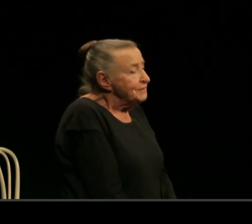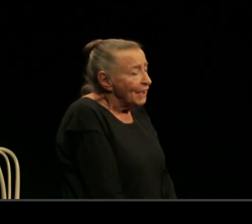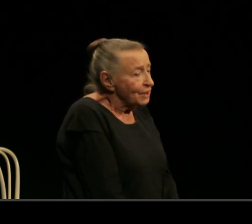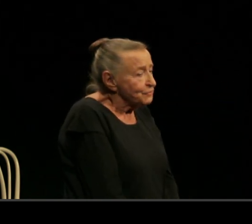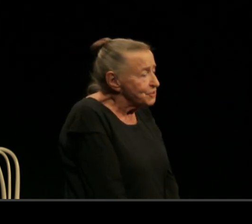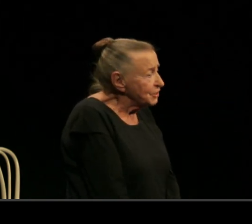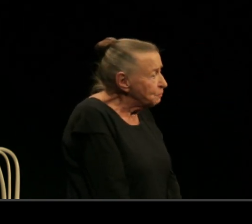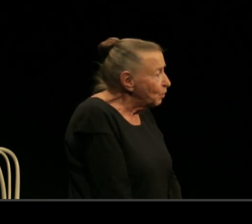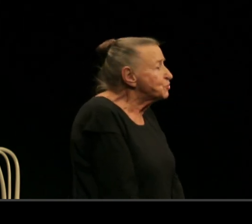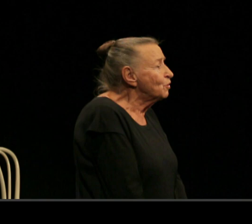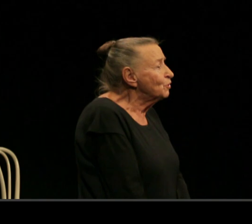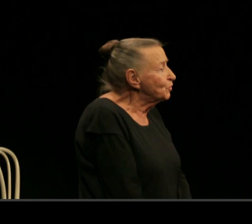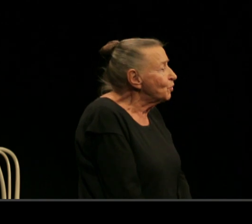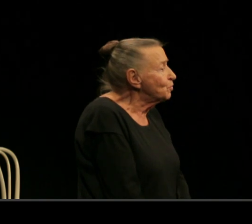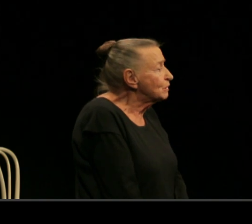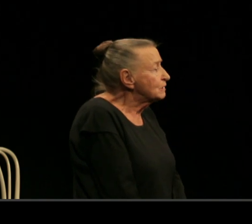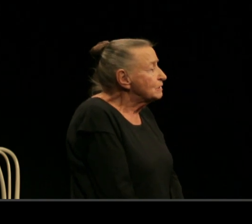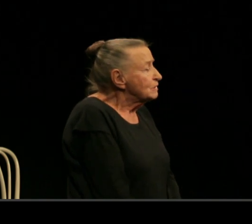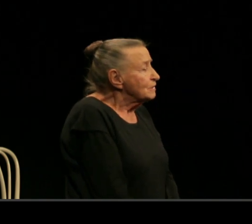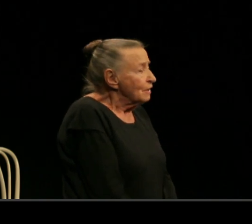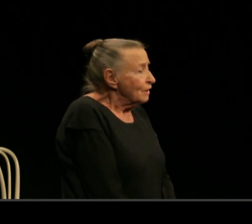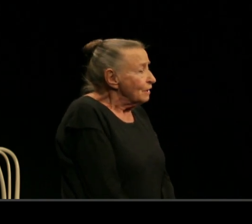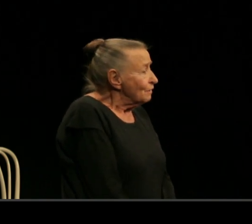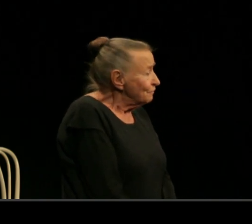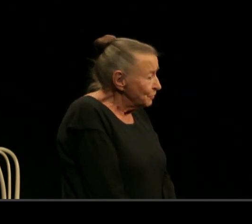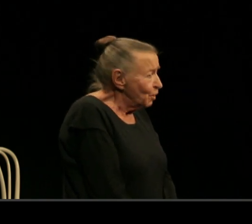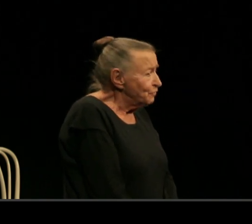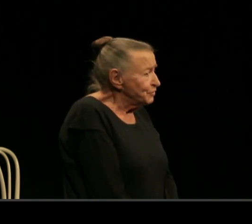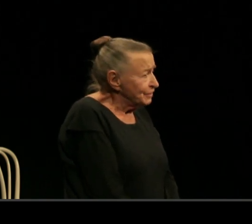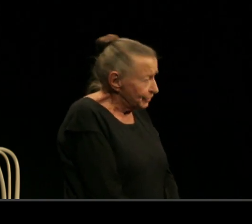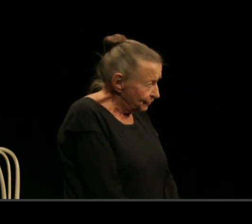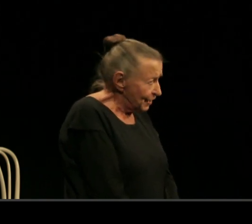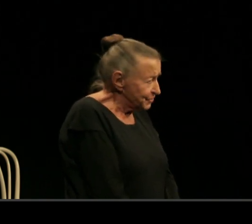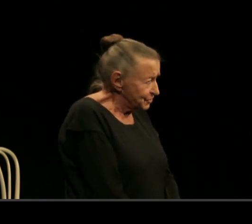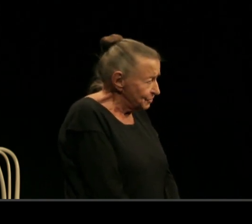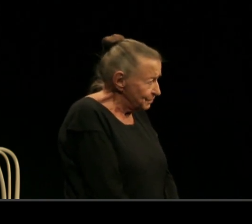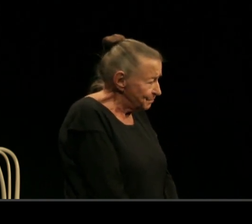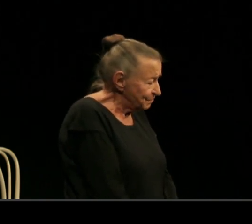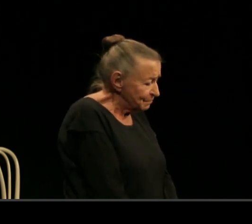Such was the power of the Steward's eloquence.